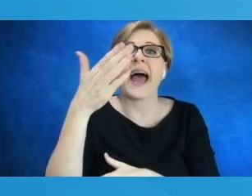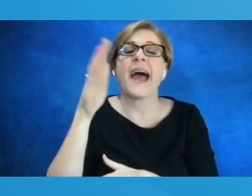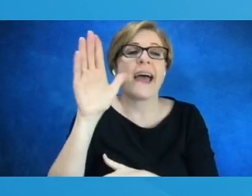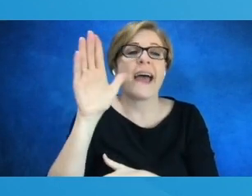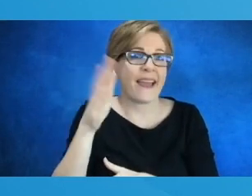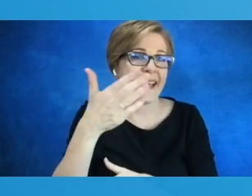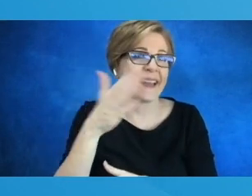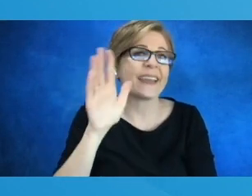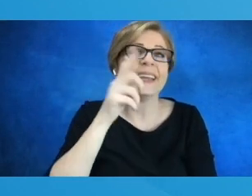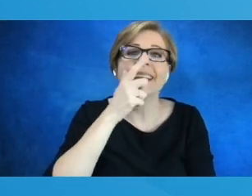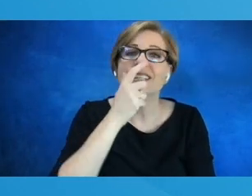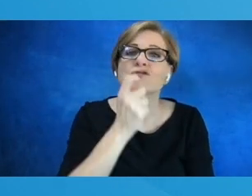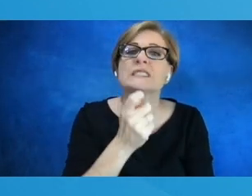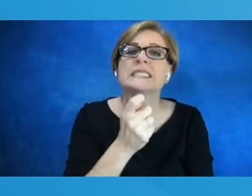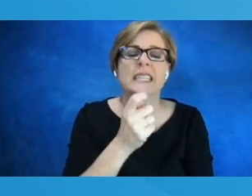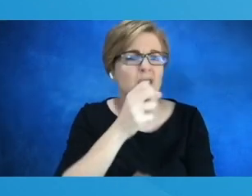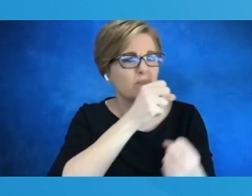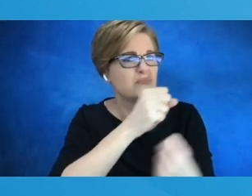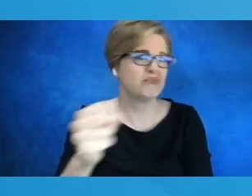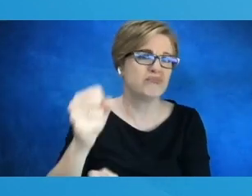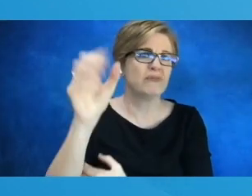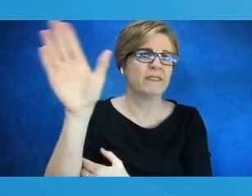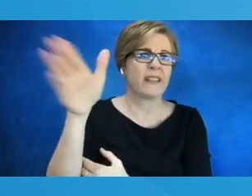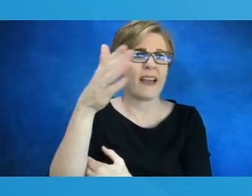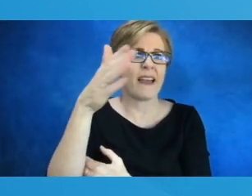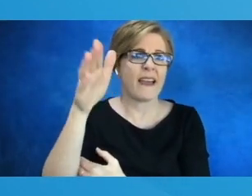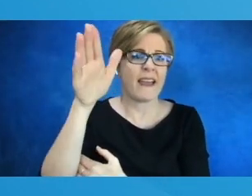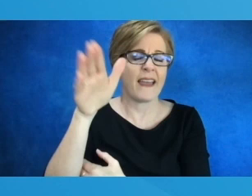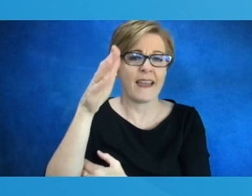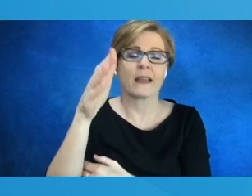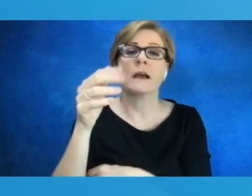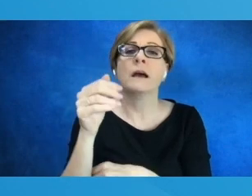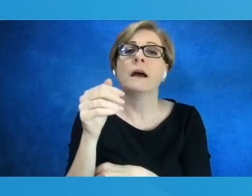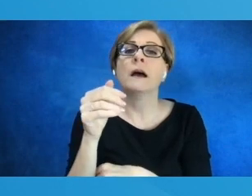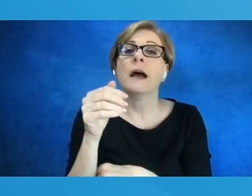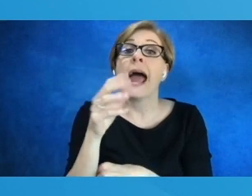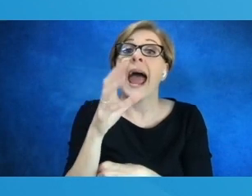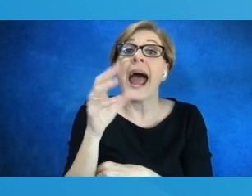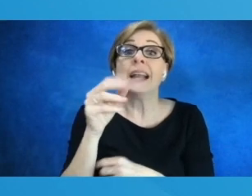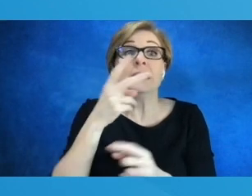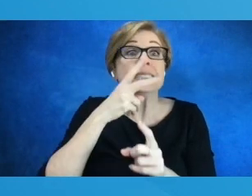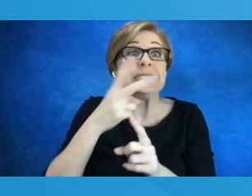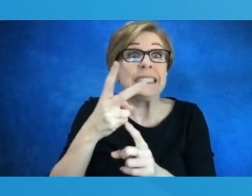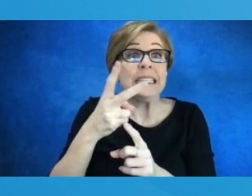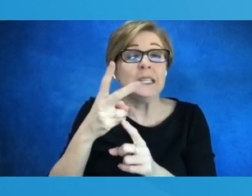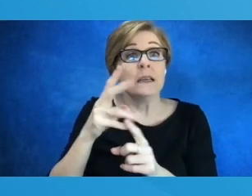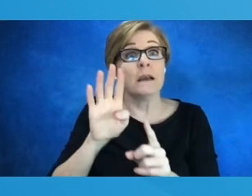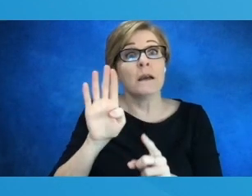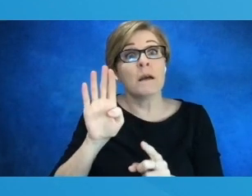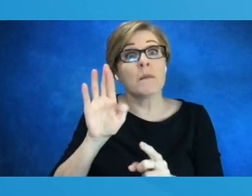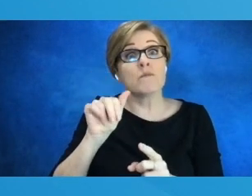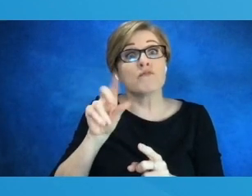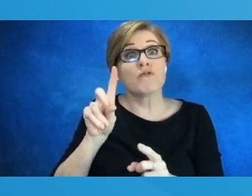That flag is really prominent and it feels almost maybe like that tear in Bradford's has that feeling of the flag as well.